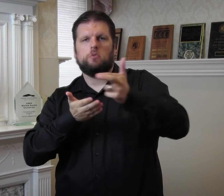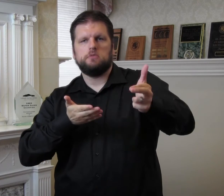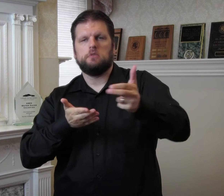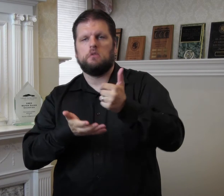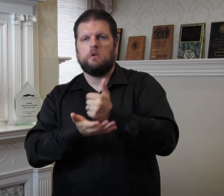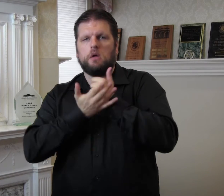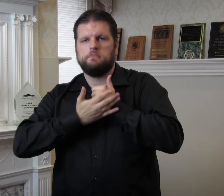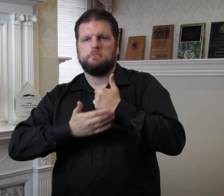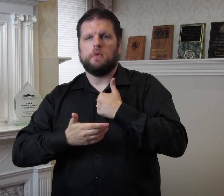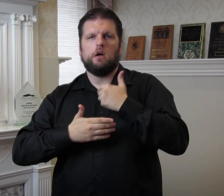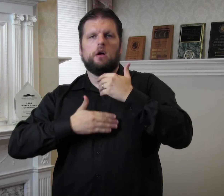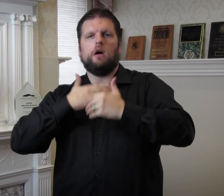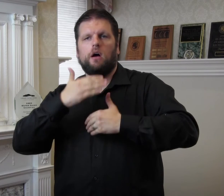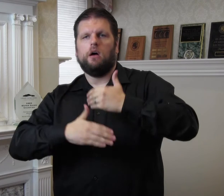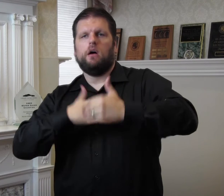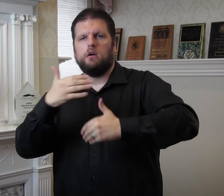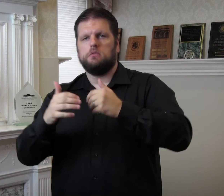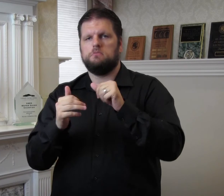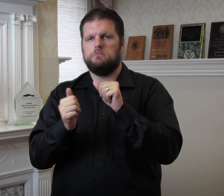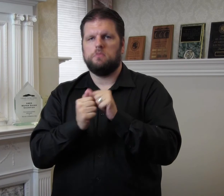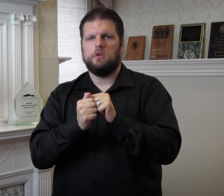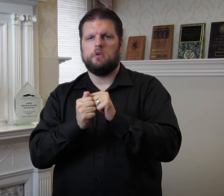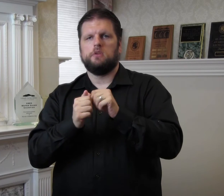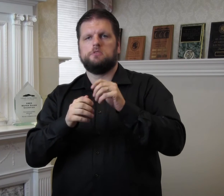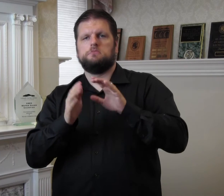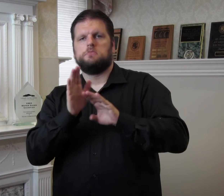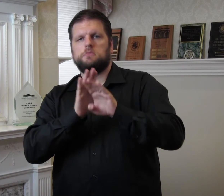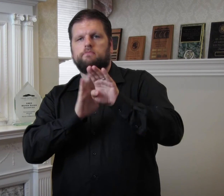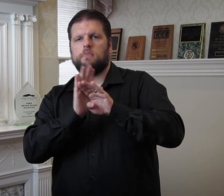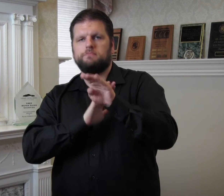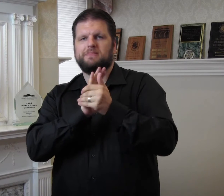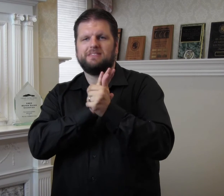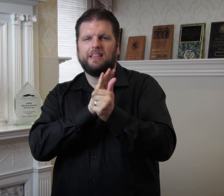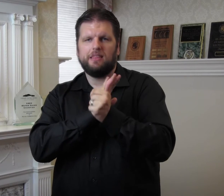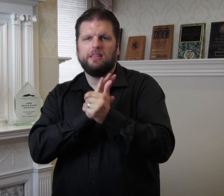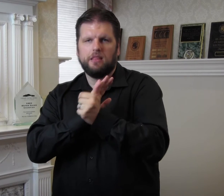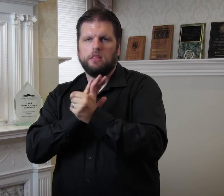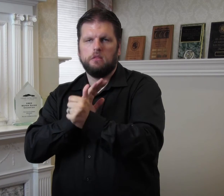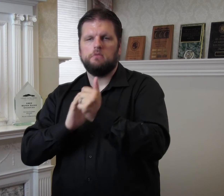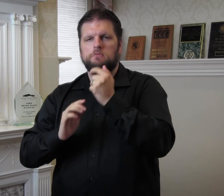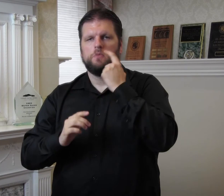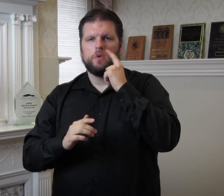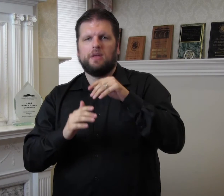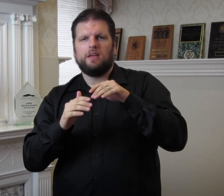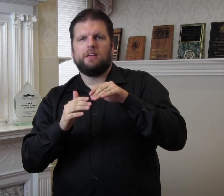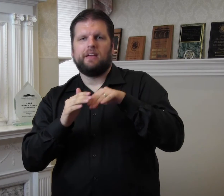This group helped my parents find resources, that aided in the development of the skills